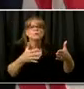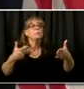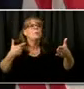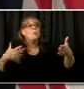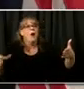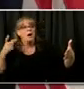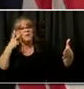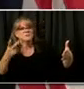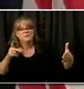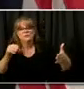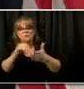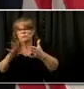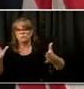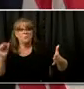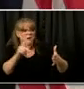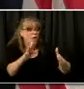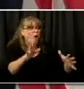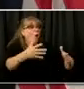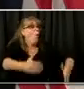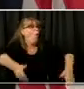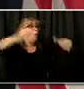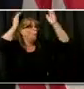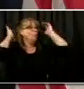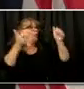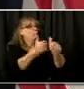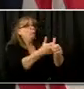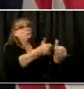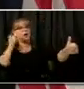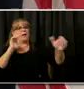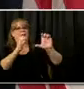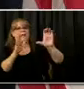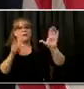school districts are already working very hard to catch students up and that's impossible to